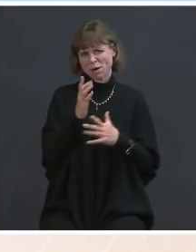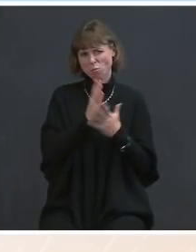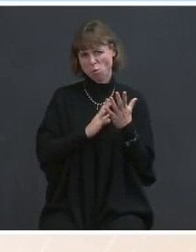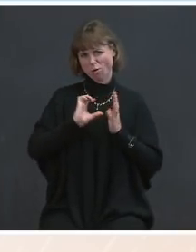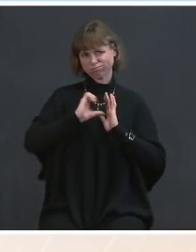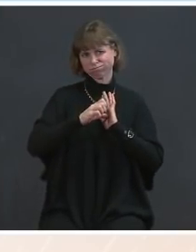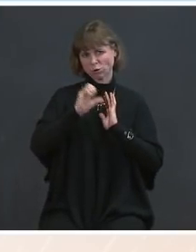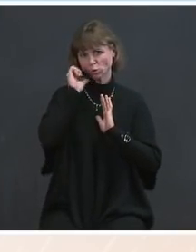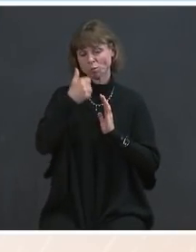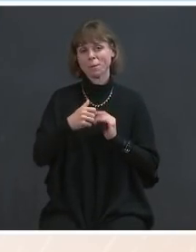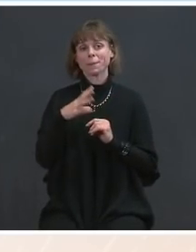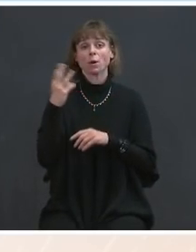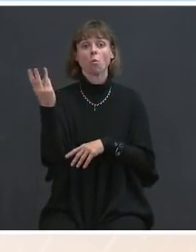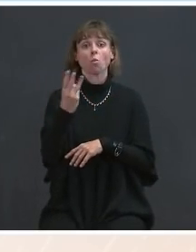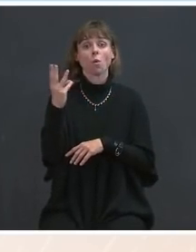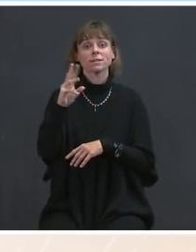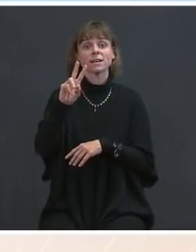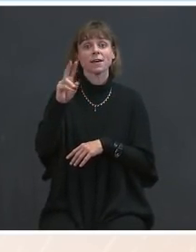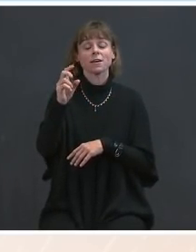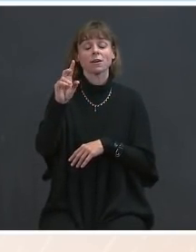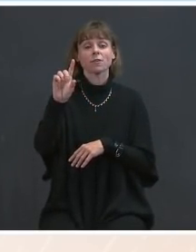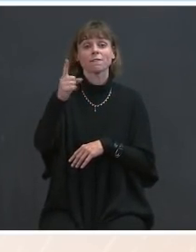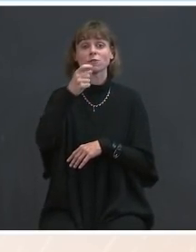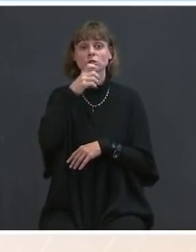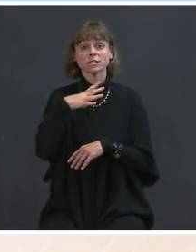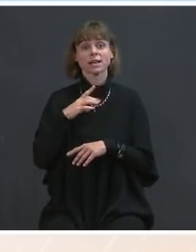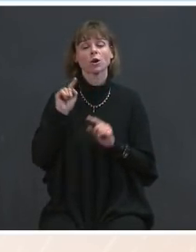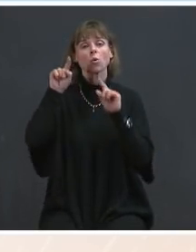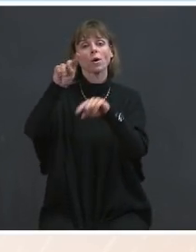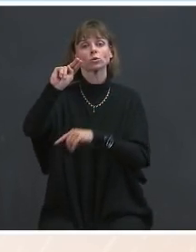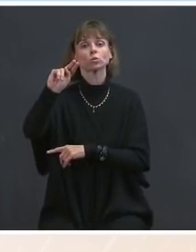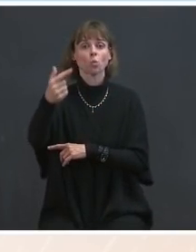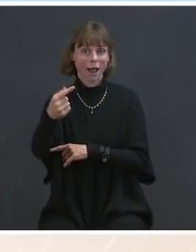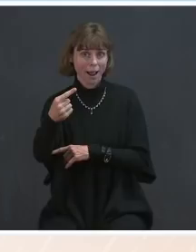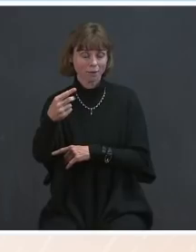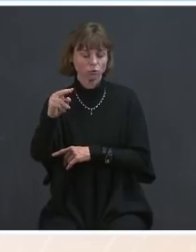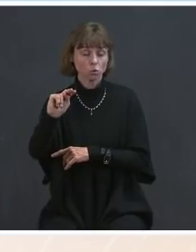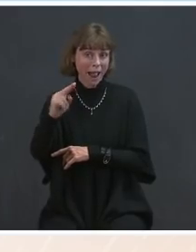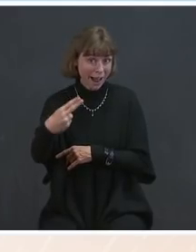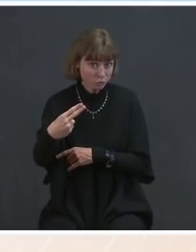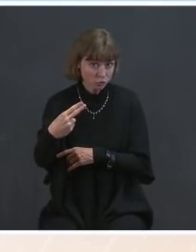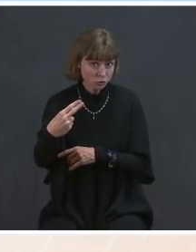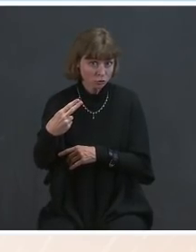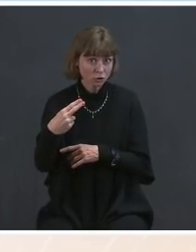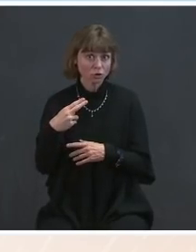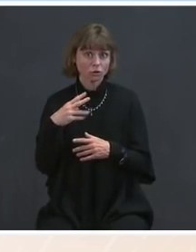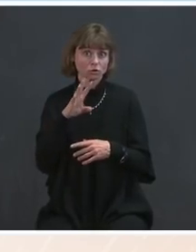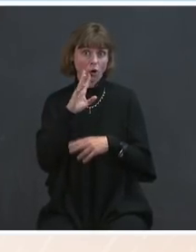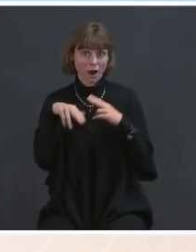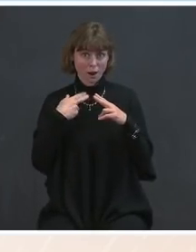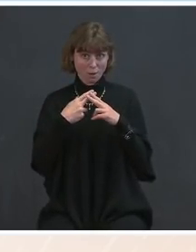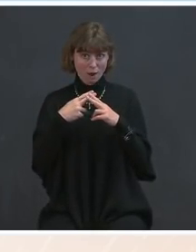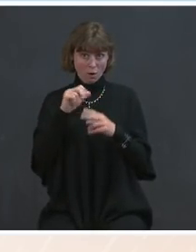New Hampshire, to underscore how the Rescue Plan provides $130 billion to help schools reopen.